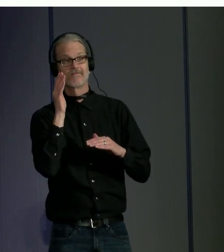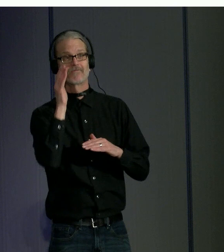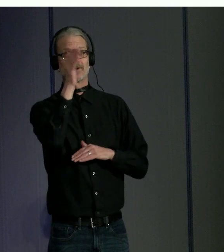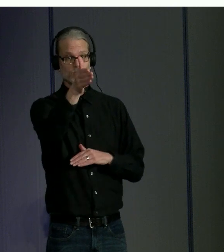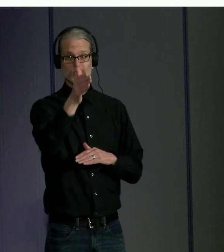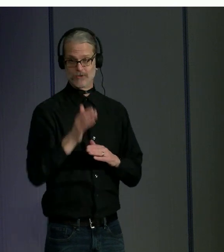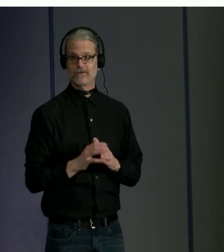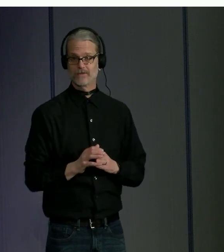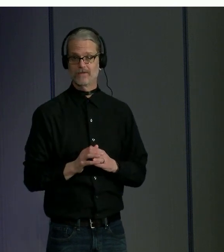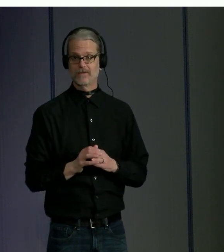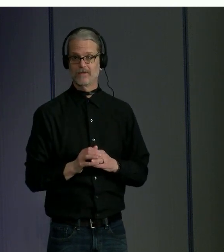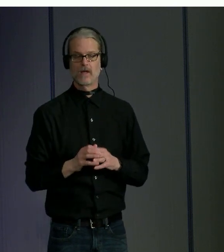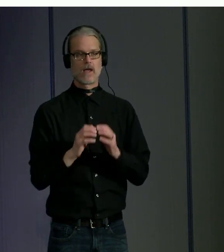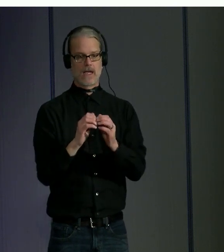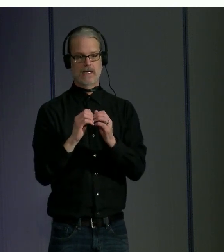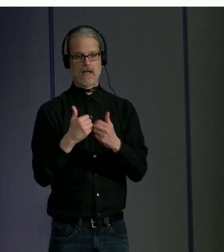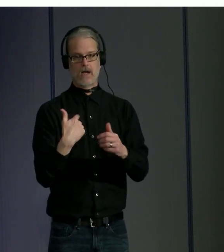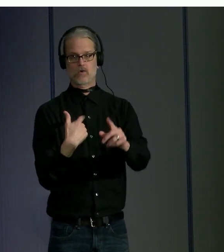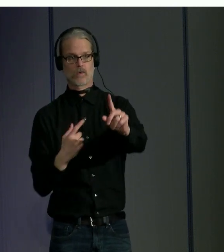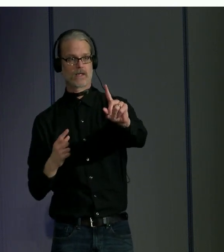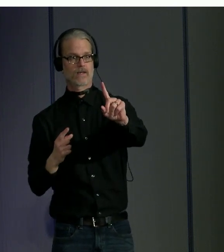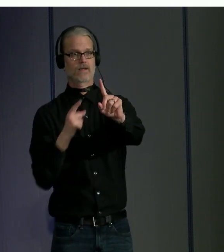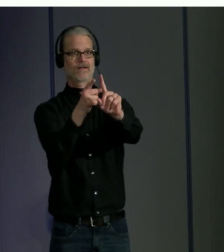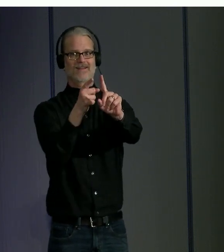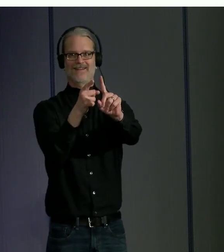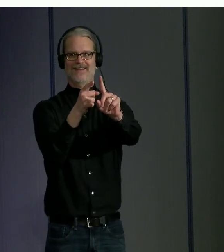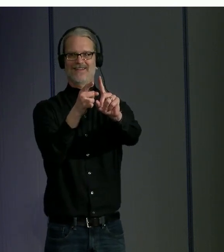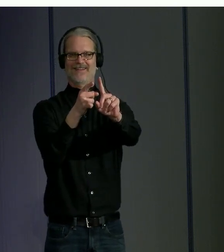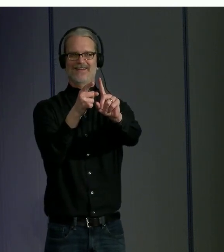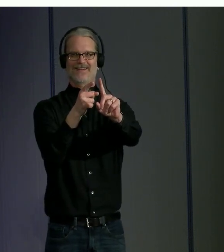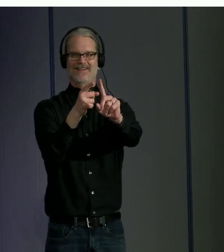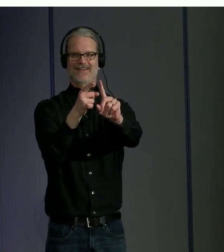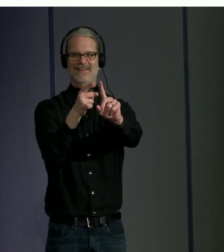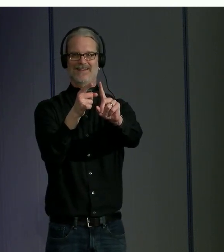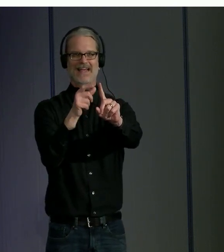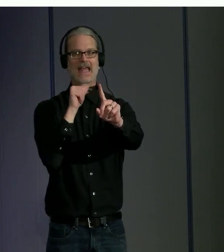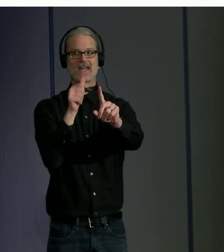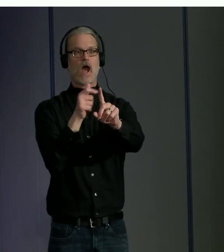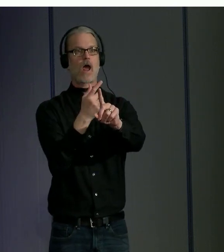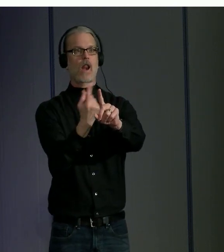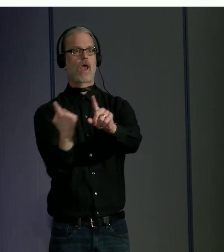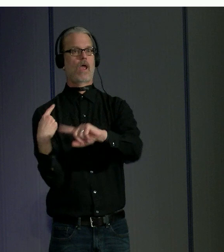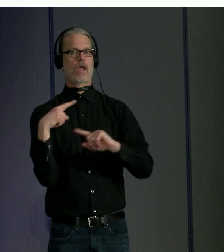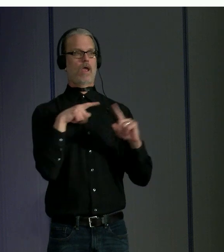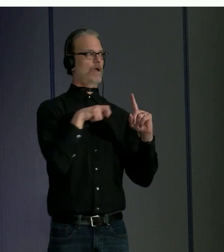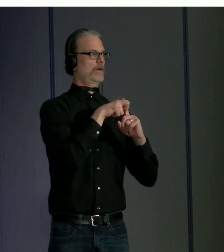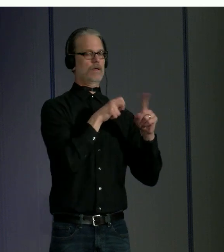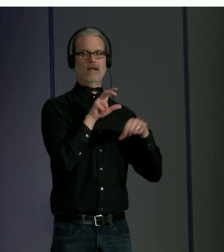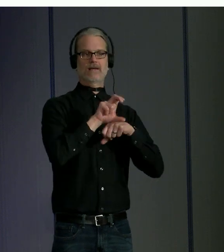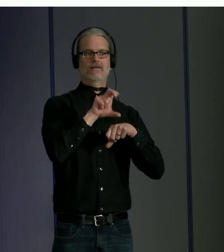And how do we drive to that without going back to our stakeholders who doesn't care